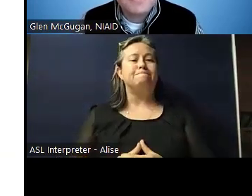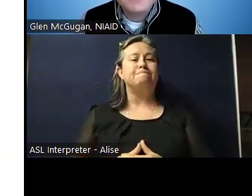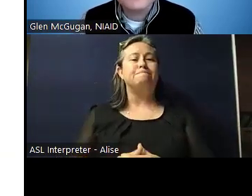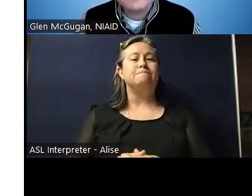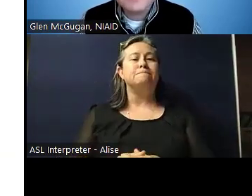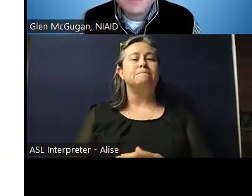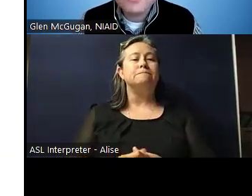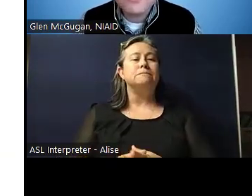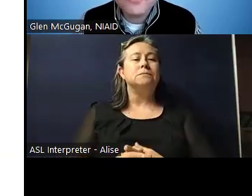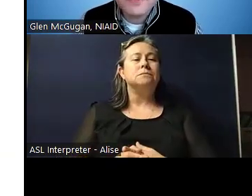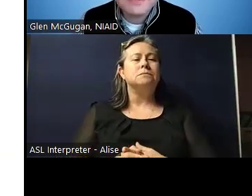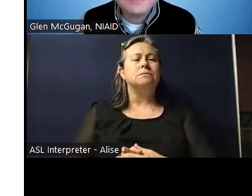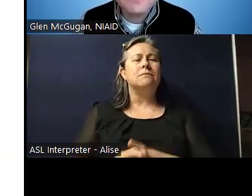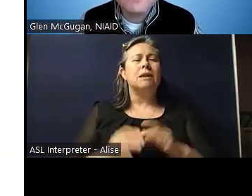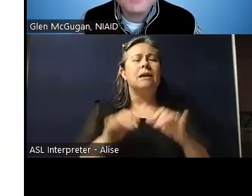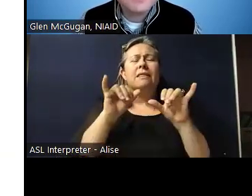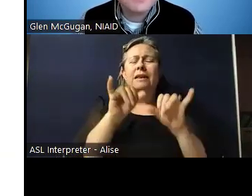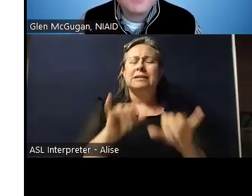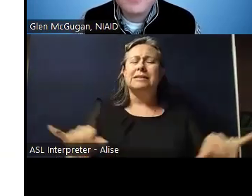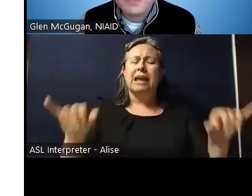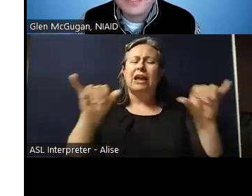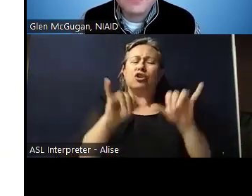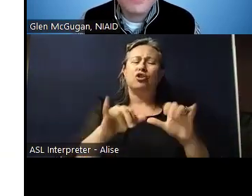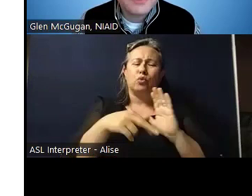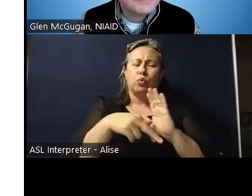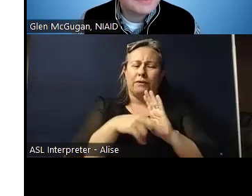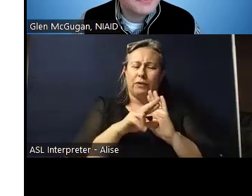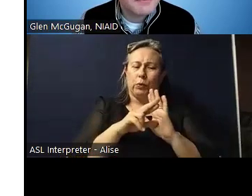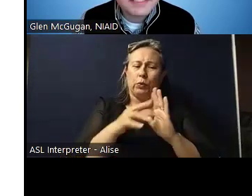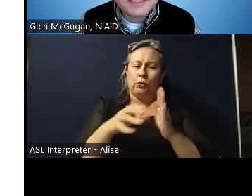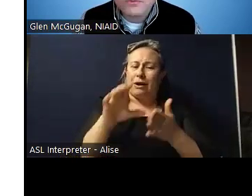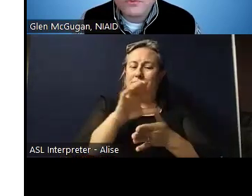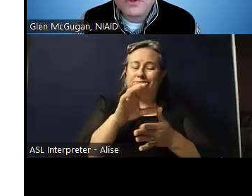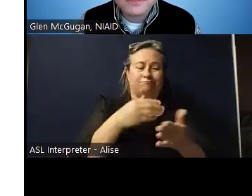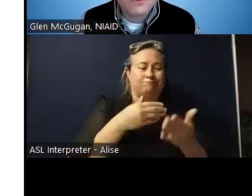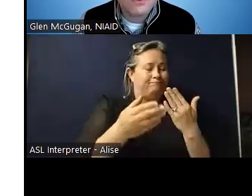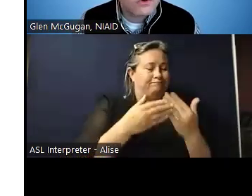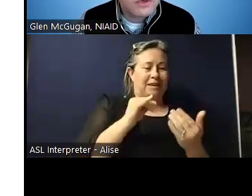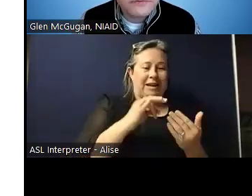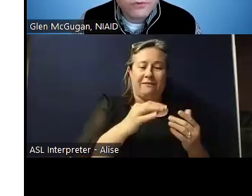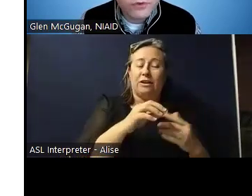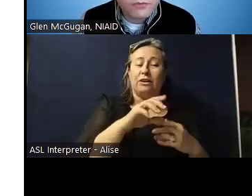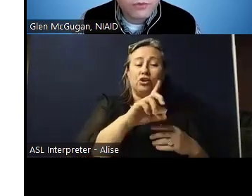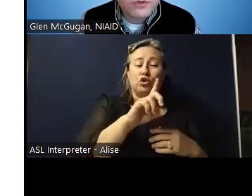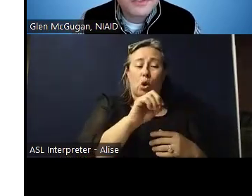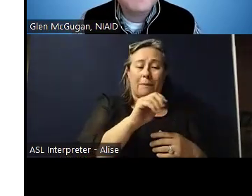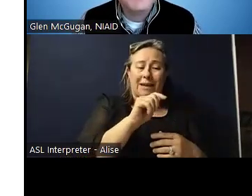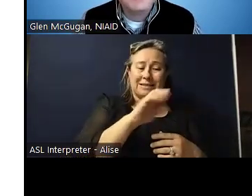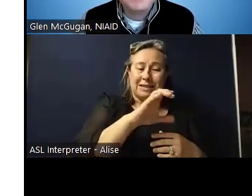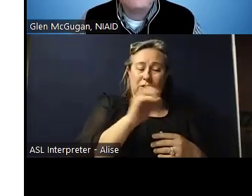All right. So the standard review criteria, which is going to apply whether it's a domestic award or a foreign award,